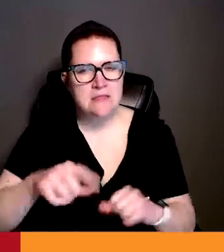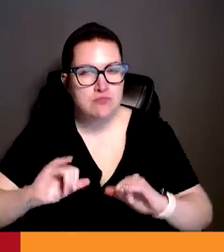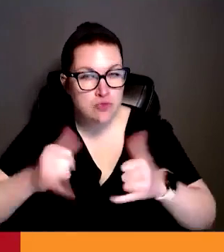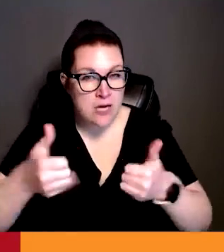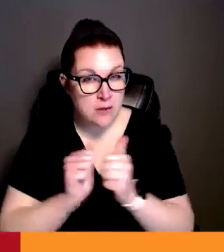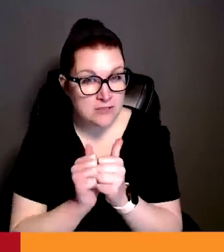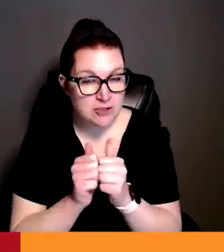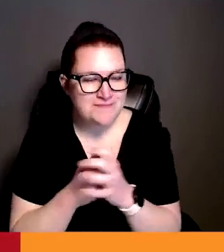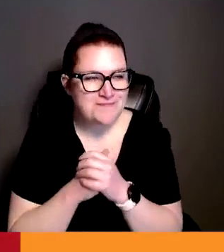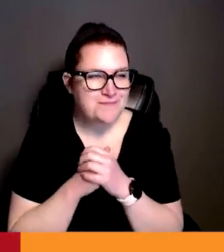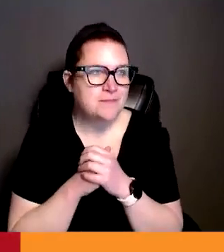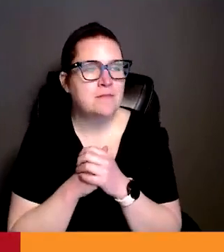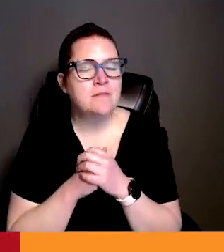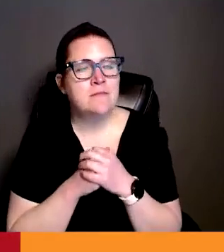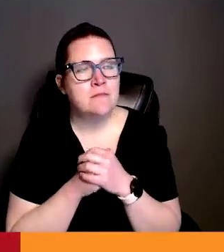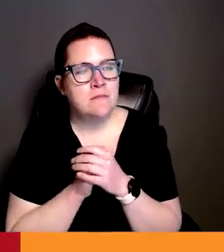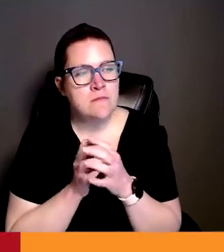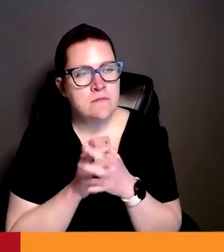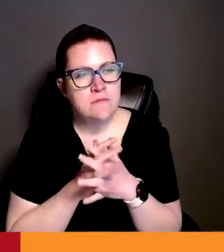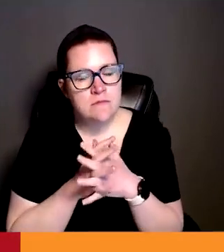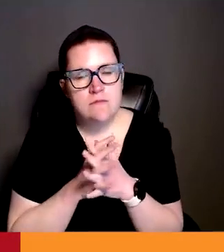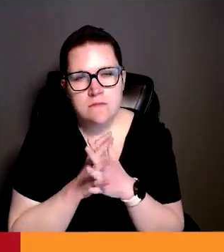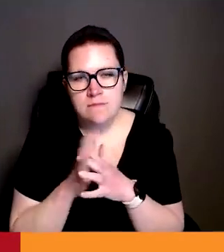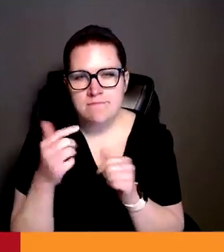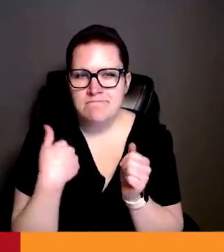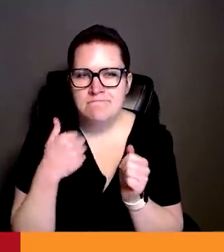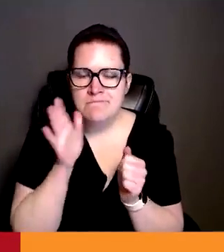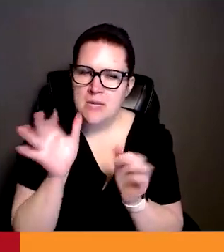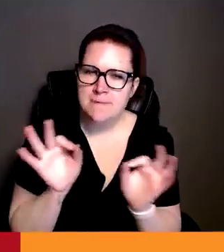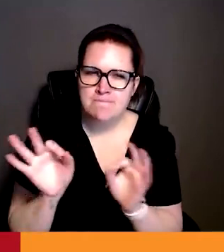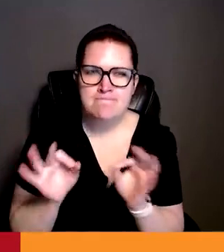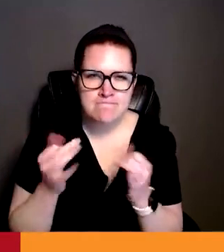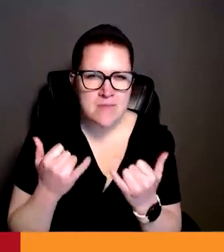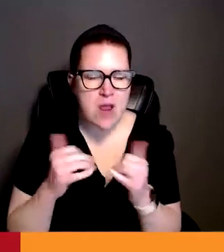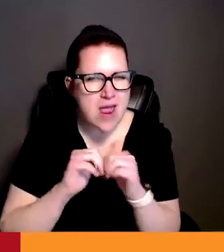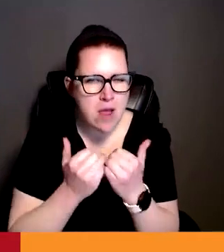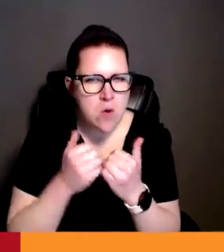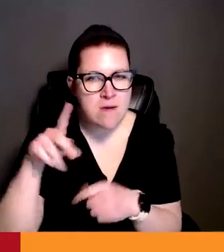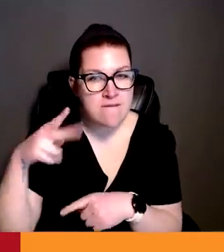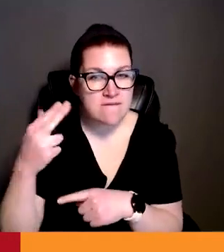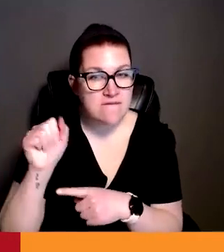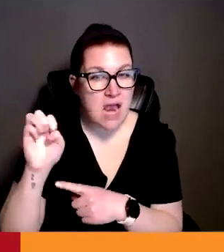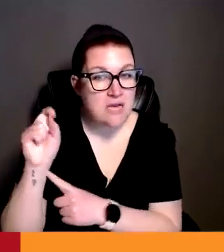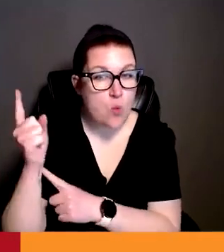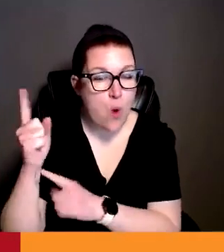So, I am going to, take everyone through how the phase one prizes will work for us.